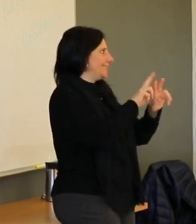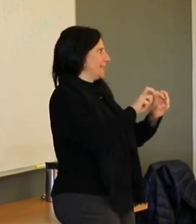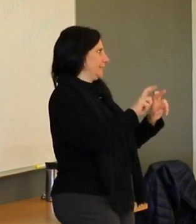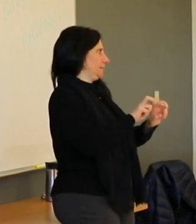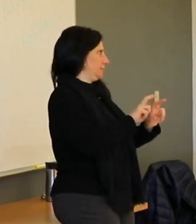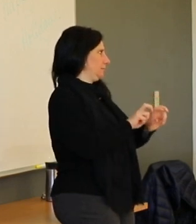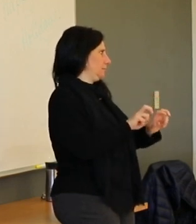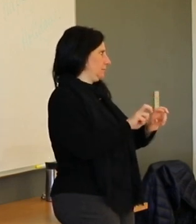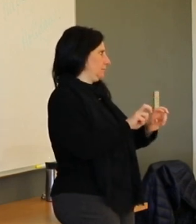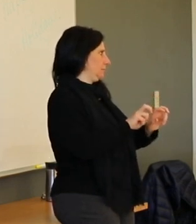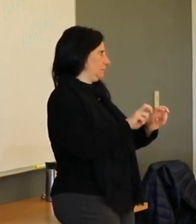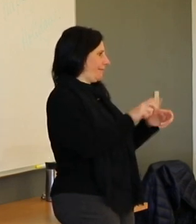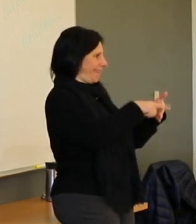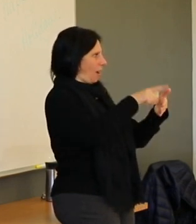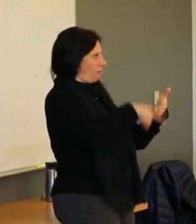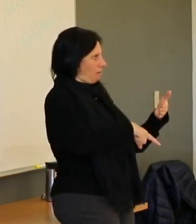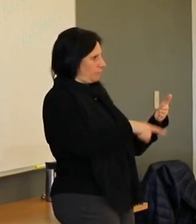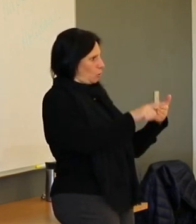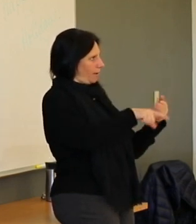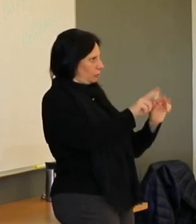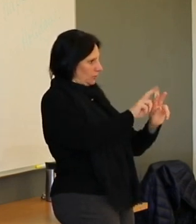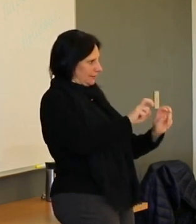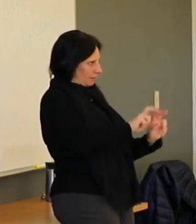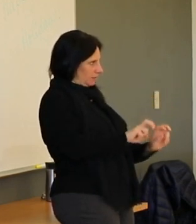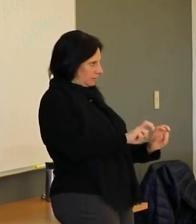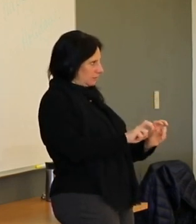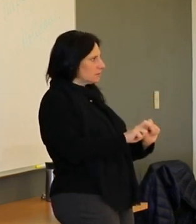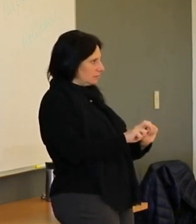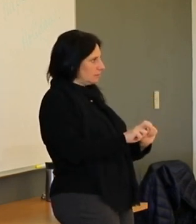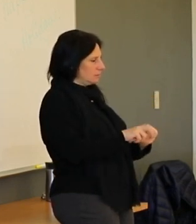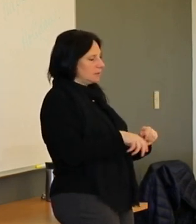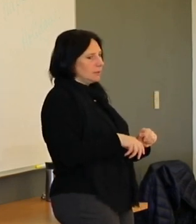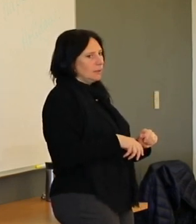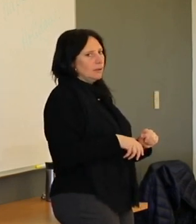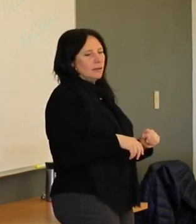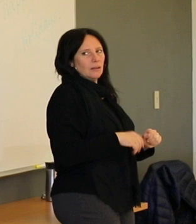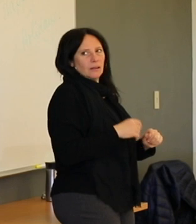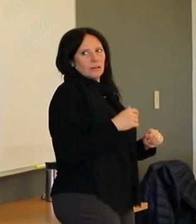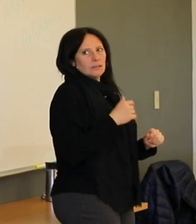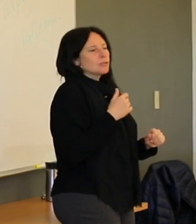So all of that will be in here and mapped out. We're not going to use Excel anymore.